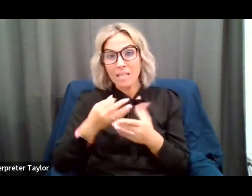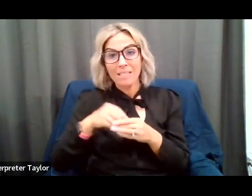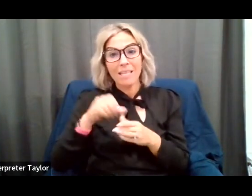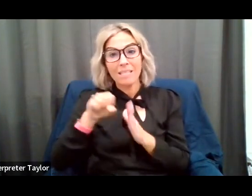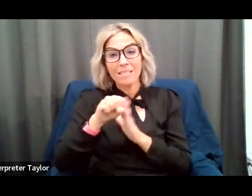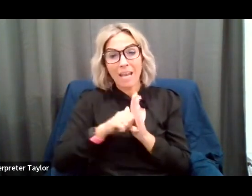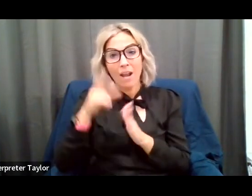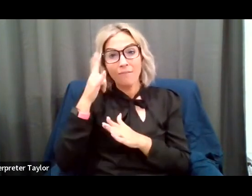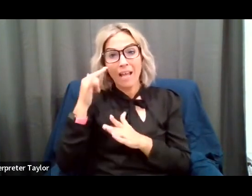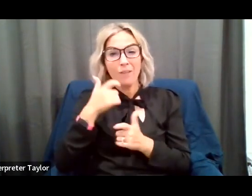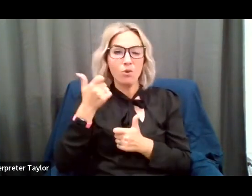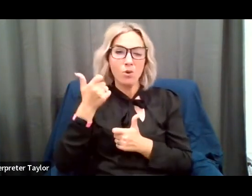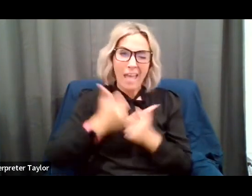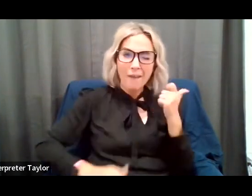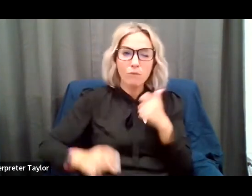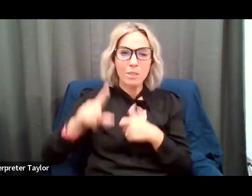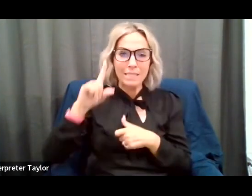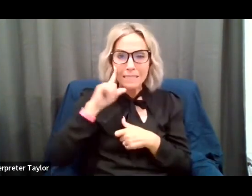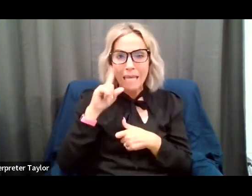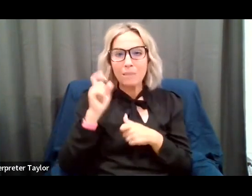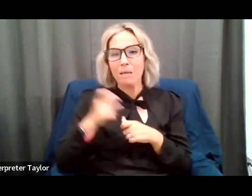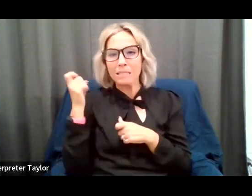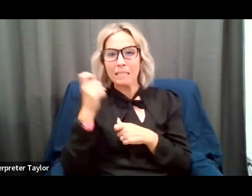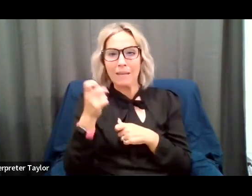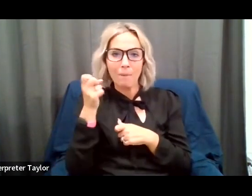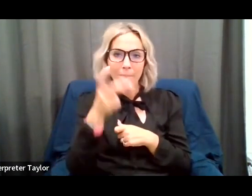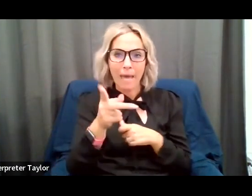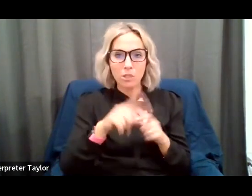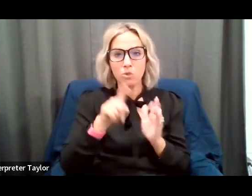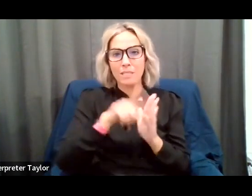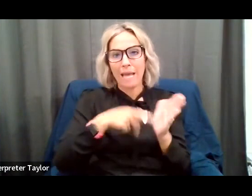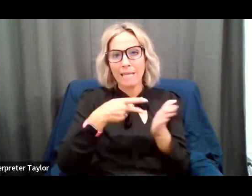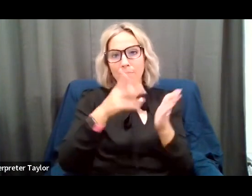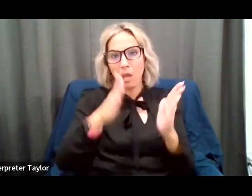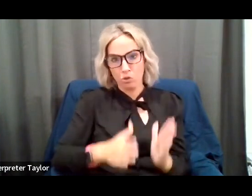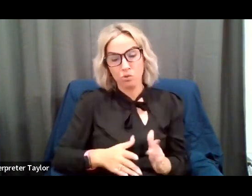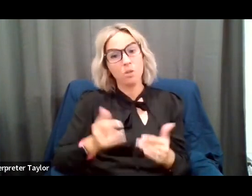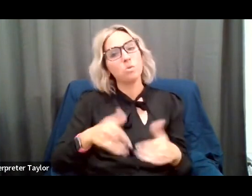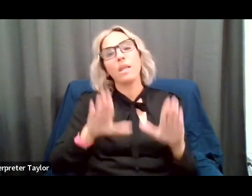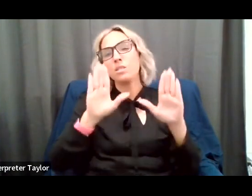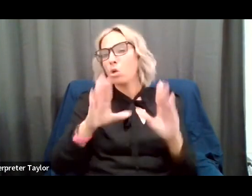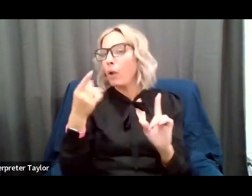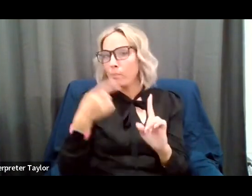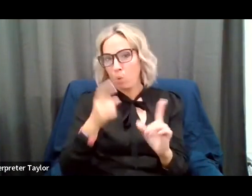every single penny has to go back to the taxpayers. So that's a great point that you bring up.